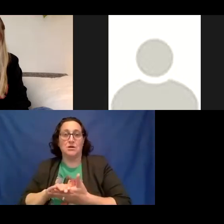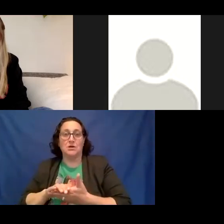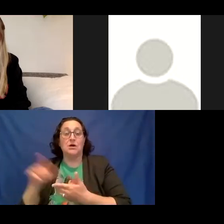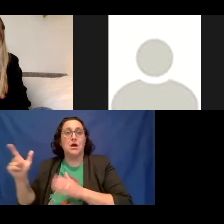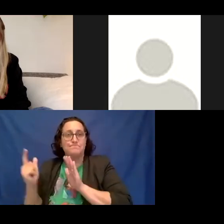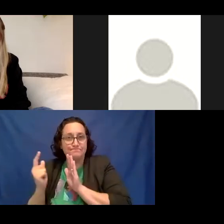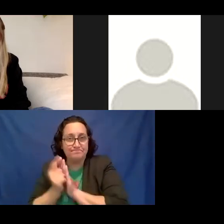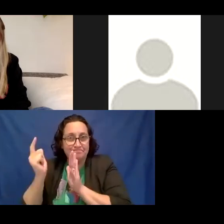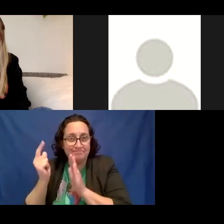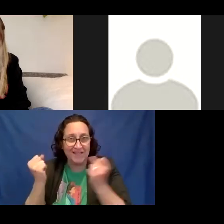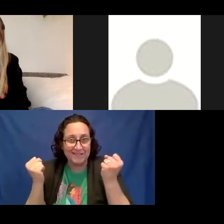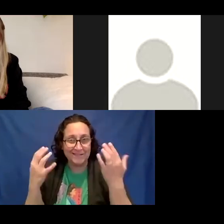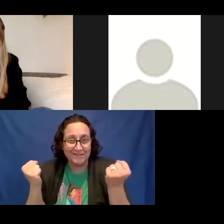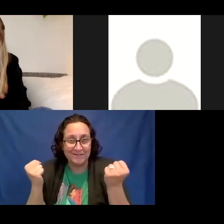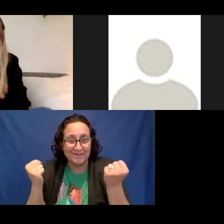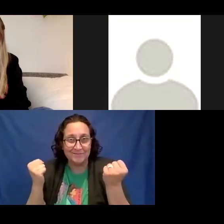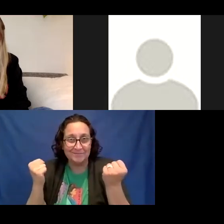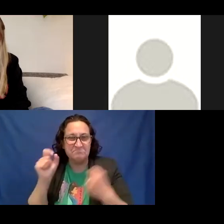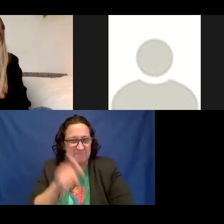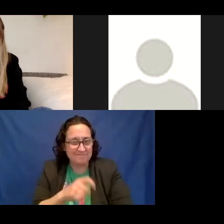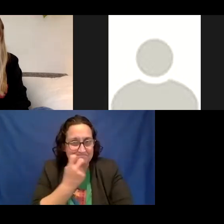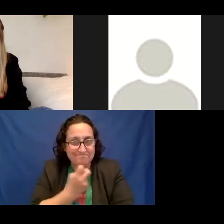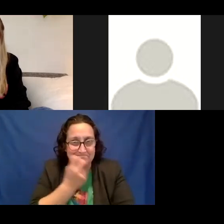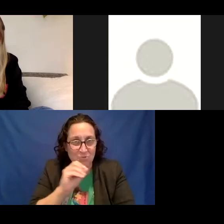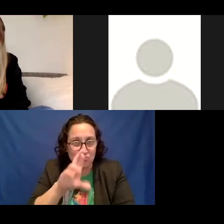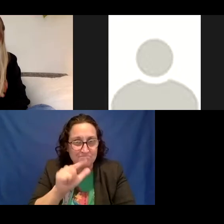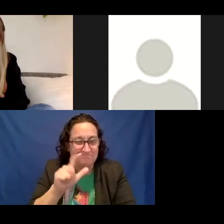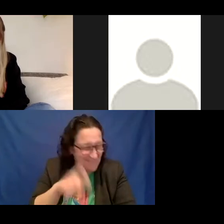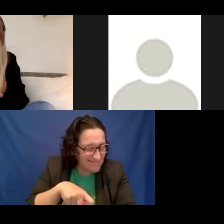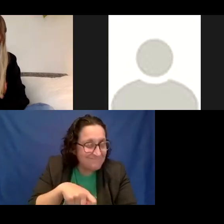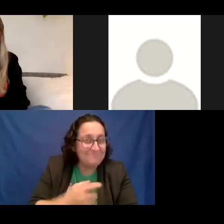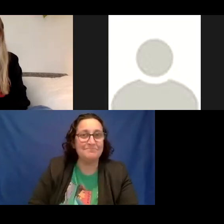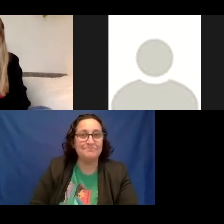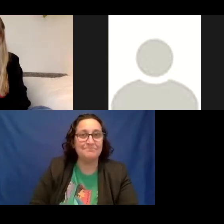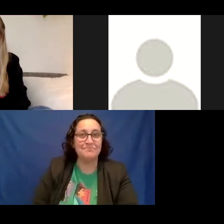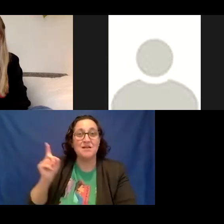A.G. Bell also had a Deaf wife and she was forbidden to use sign language,